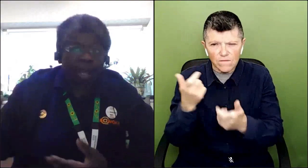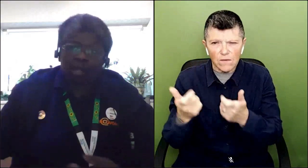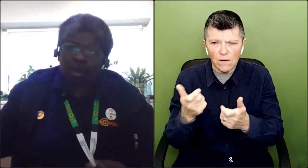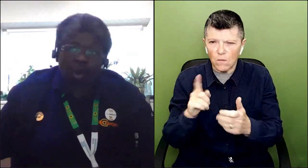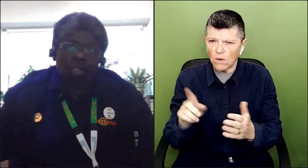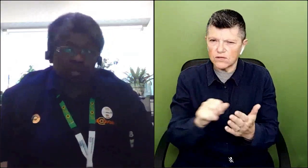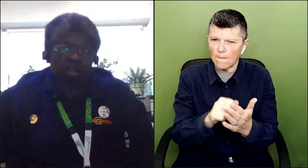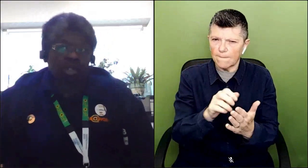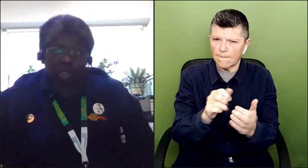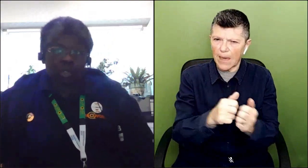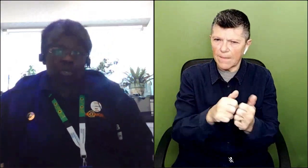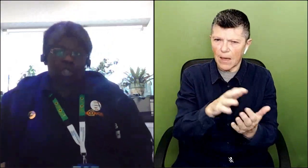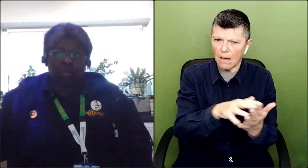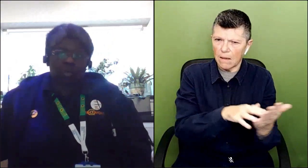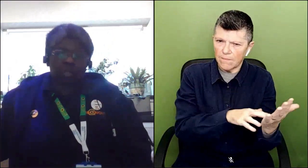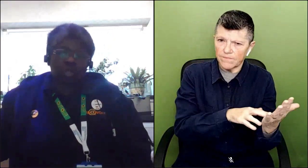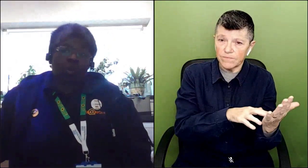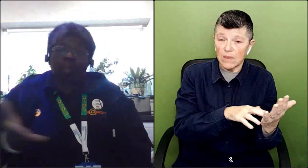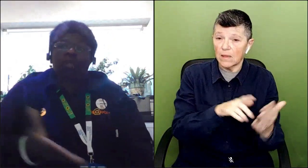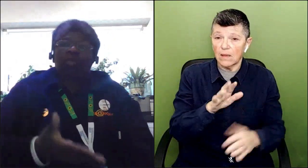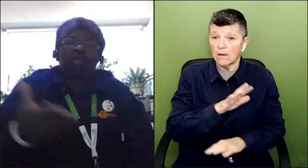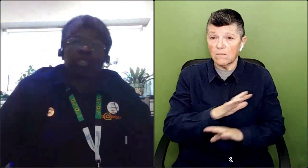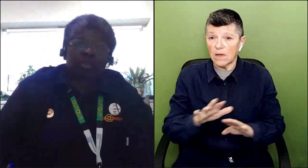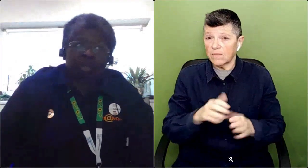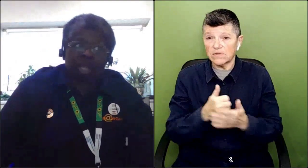Now you might not always have gone to your doctor's once or been under a consultant.